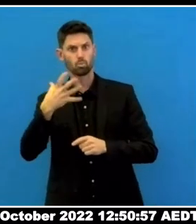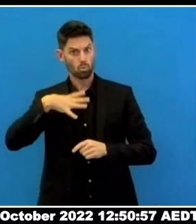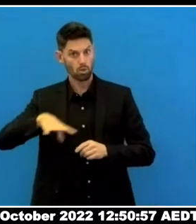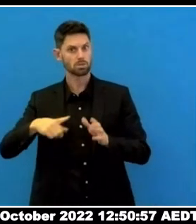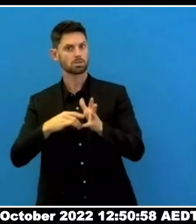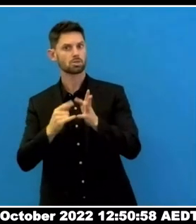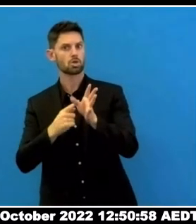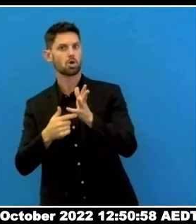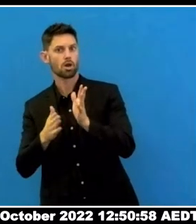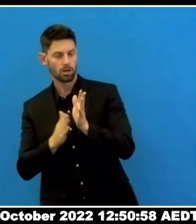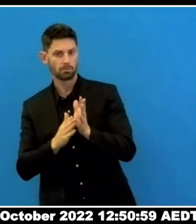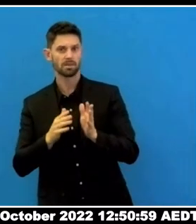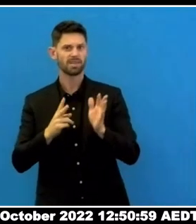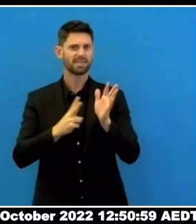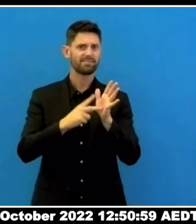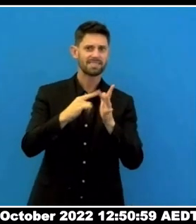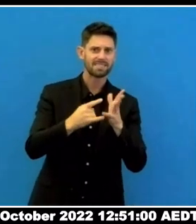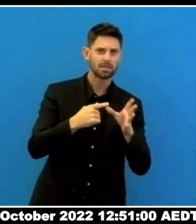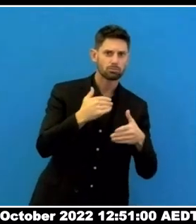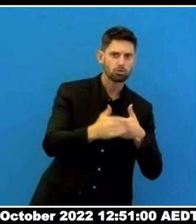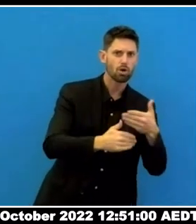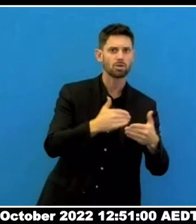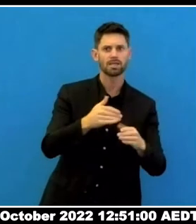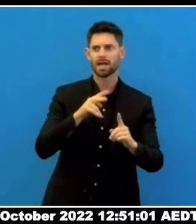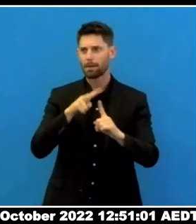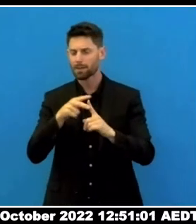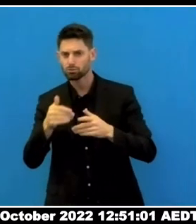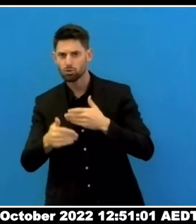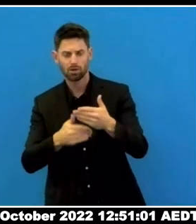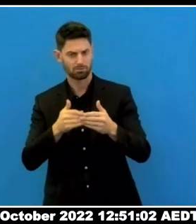Can I turn now to the advice that you have provided